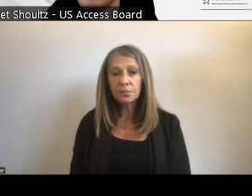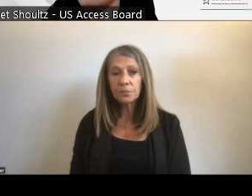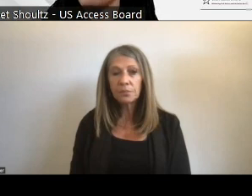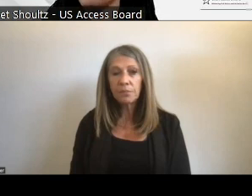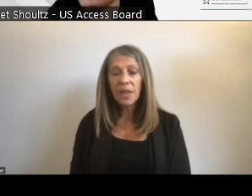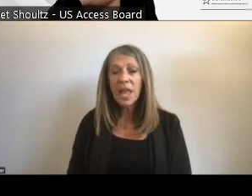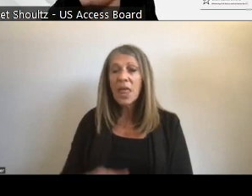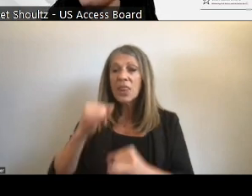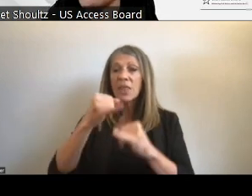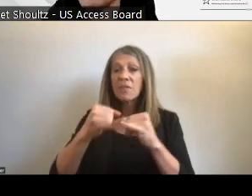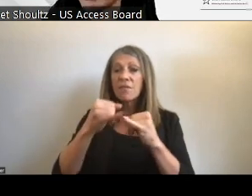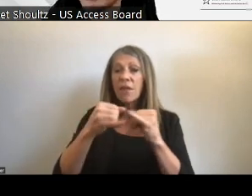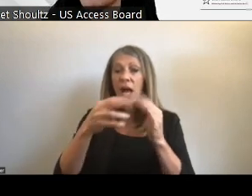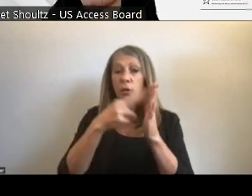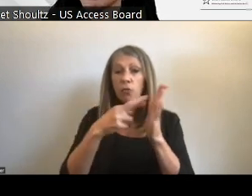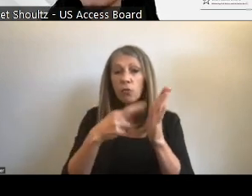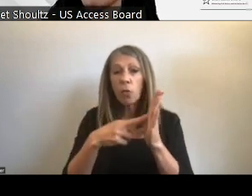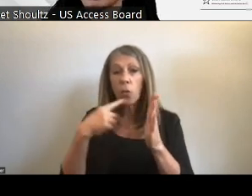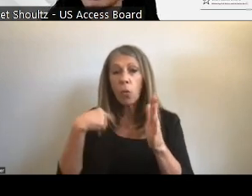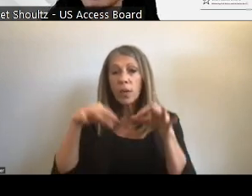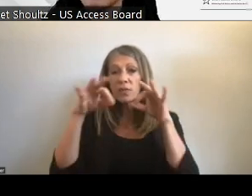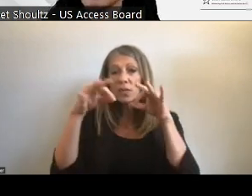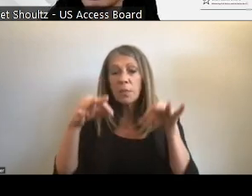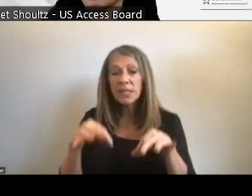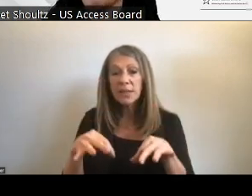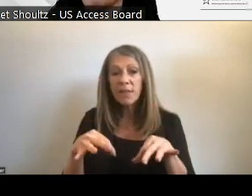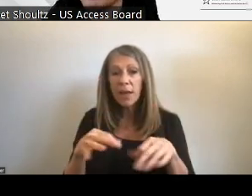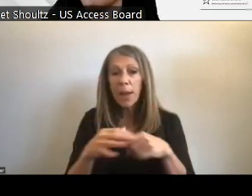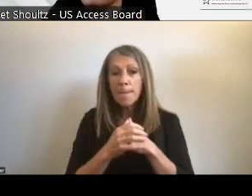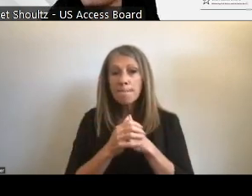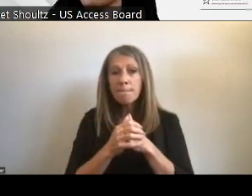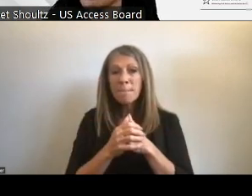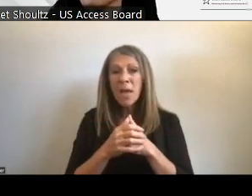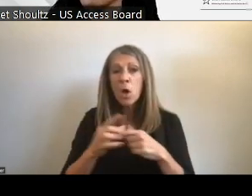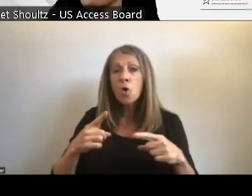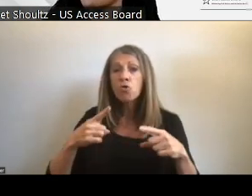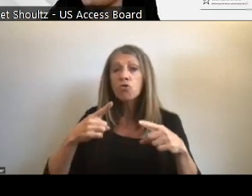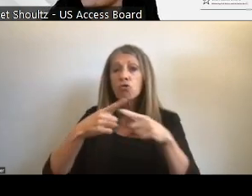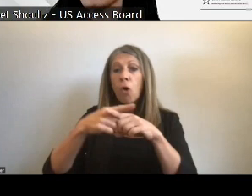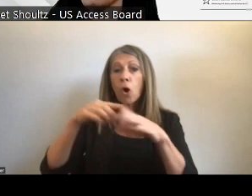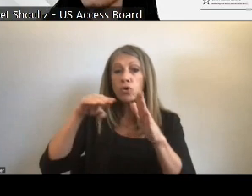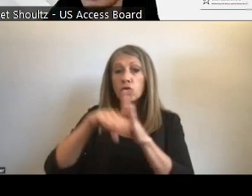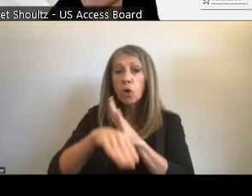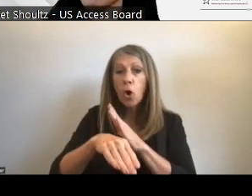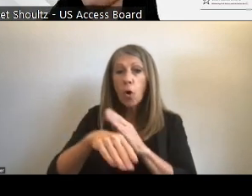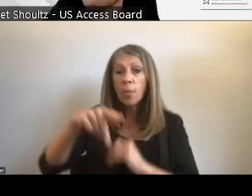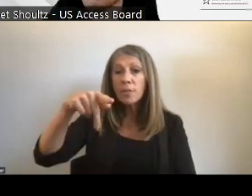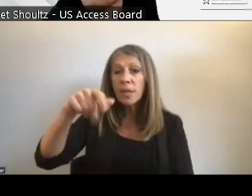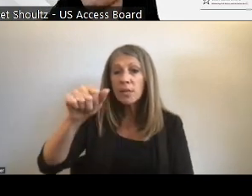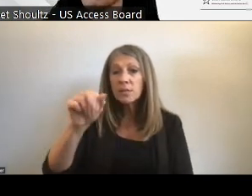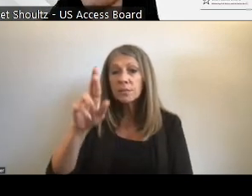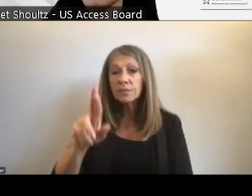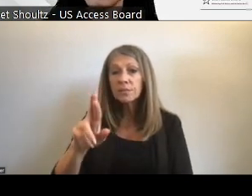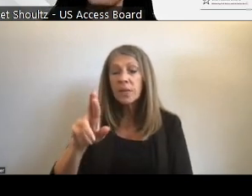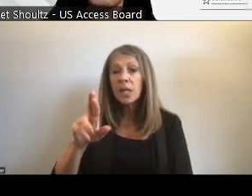In the final rule, we have specified the cross slope of pedestrian access routes contained